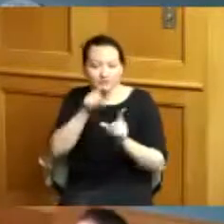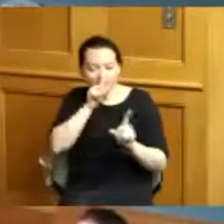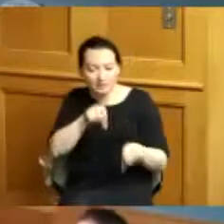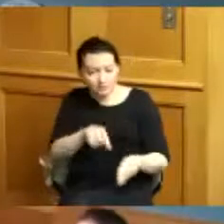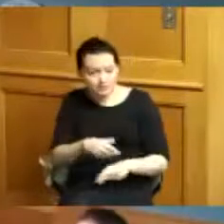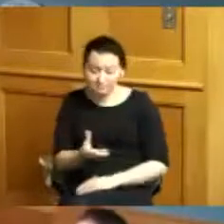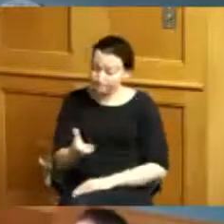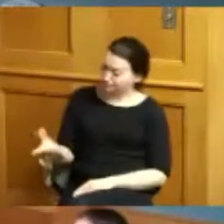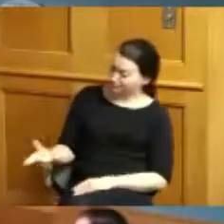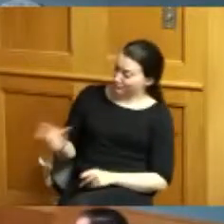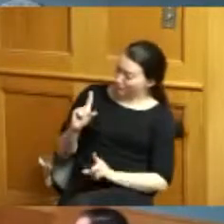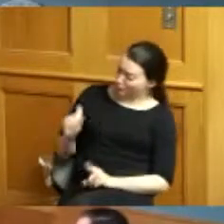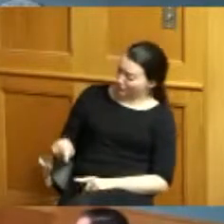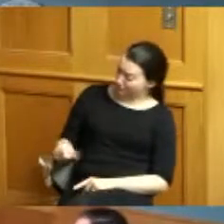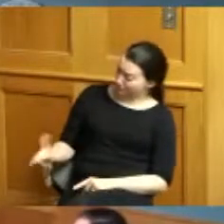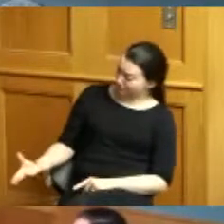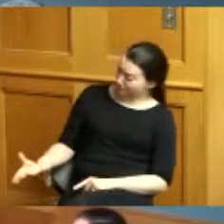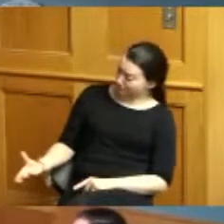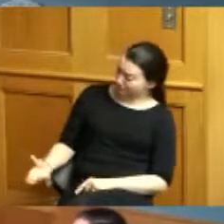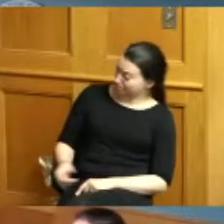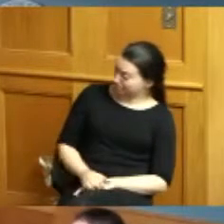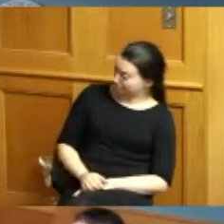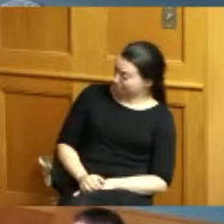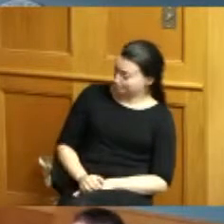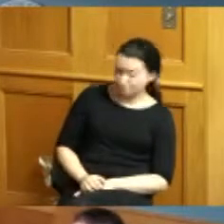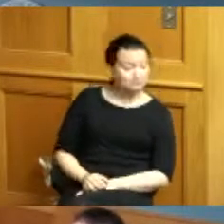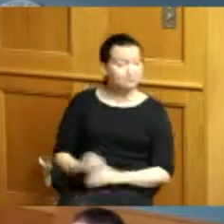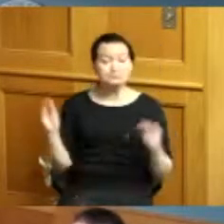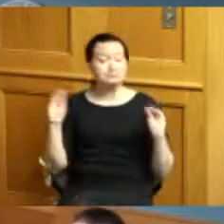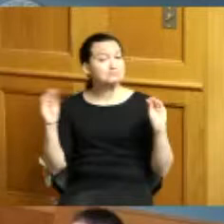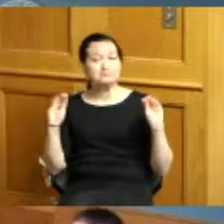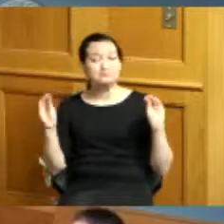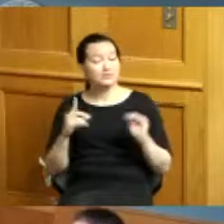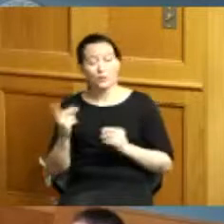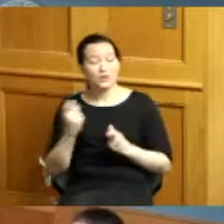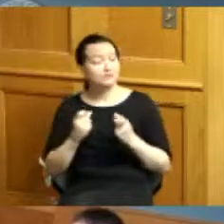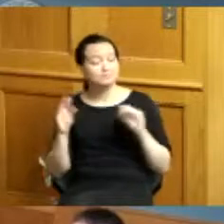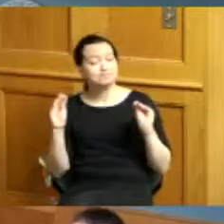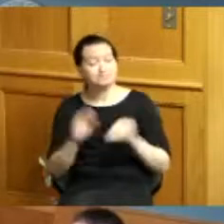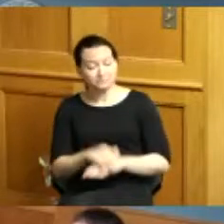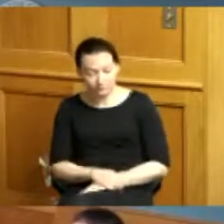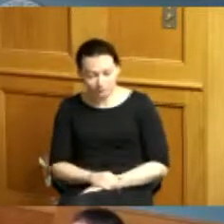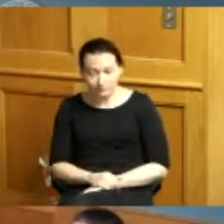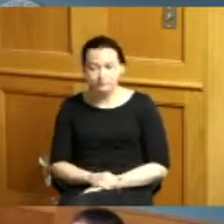you have any questions Commission I'm sure yes I don't have any additional questions I make a